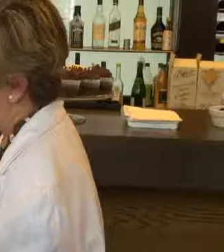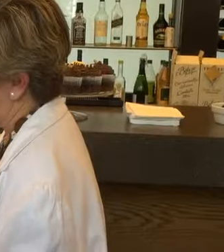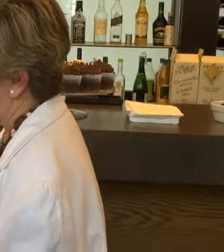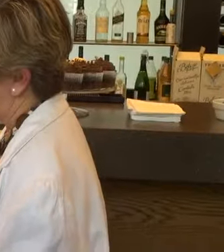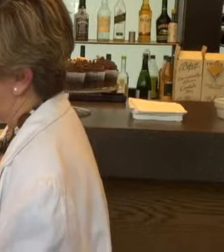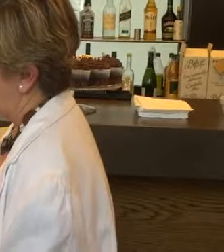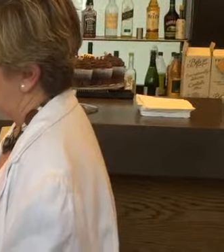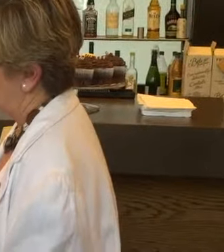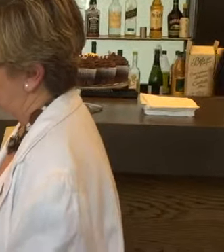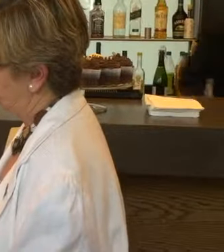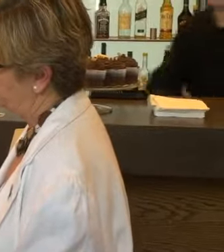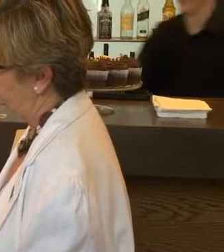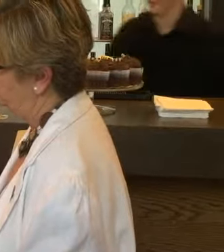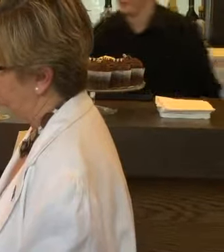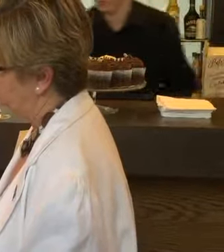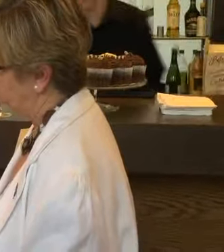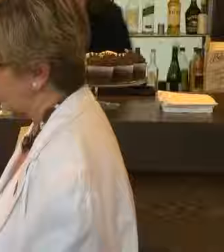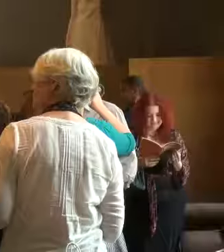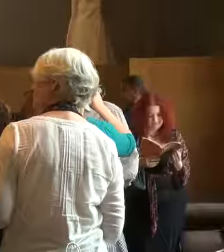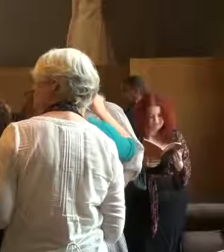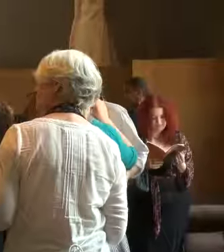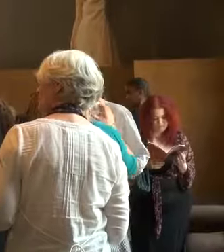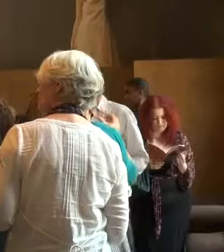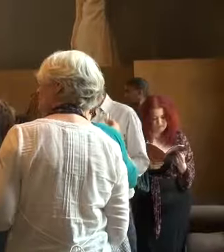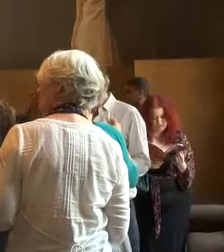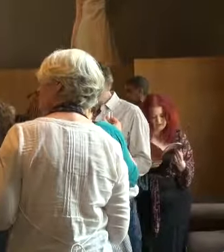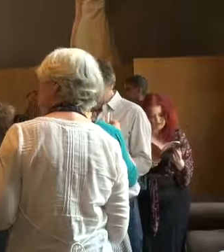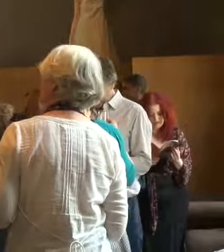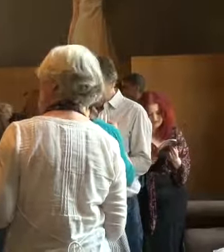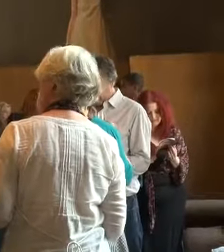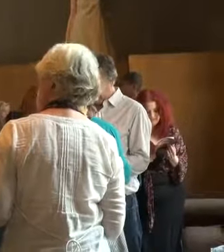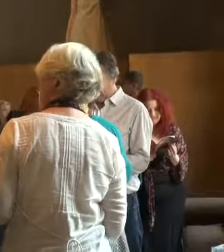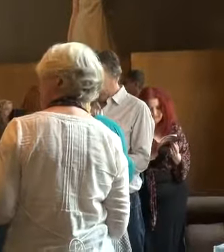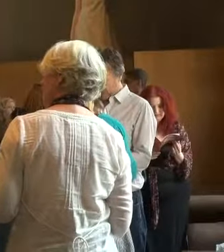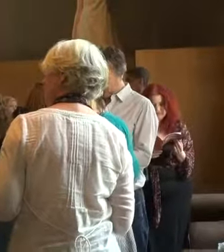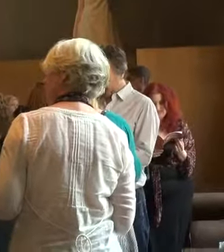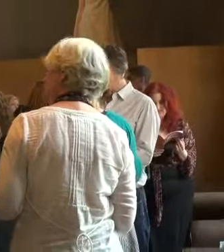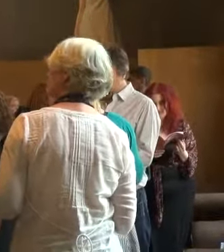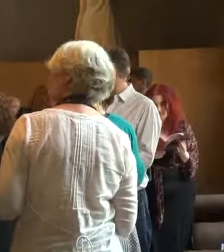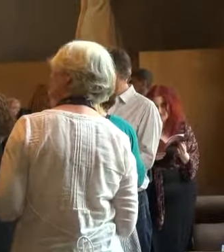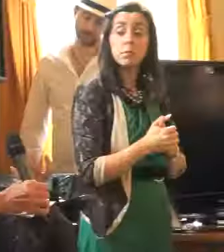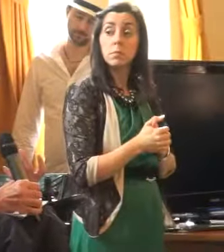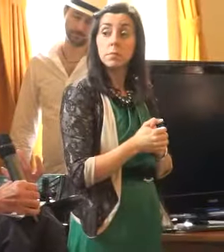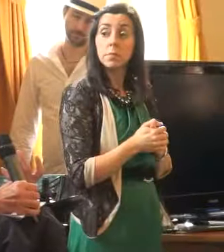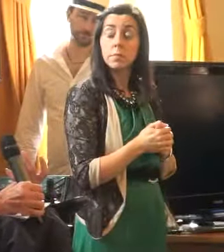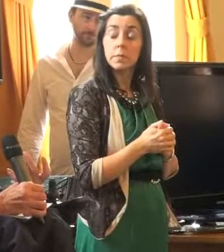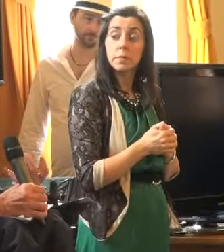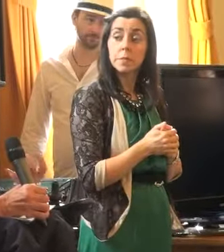and made the case for businesses to widen their scopes when hiring and said that DaDa can use its influence to further this cause